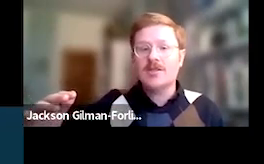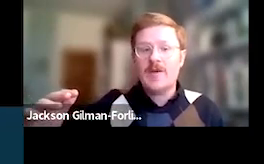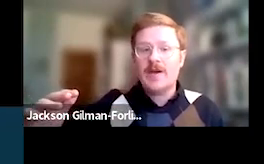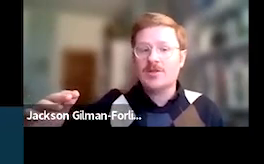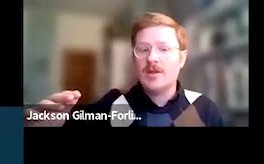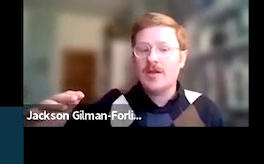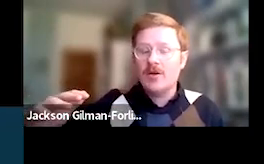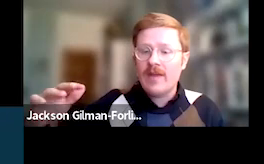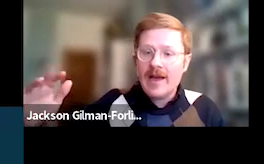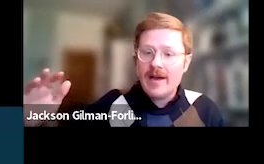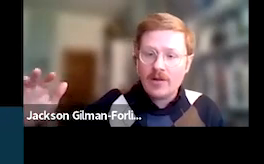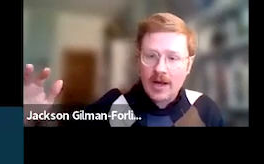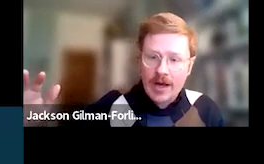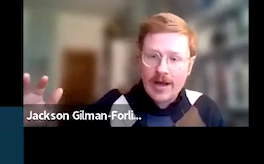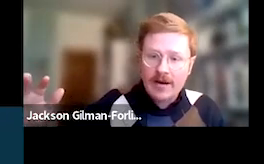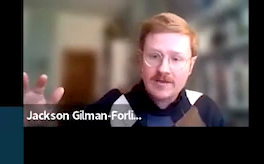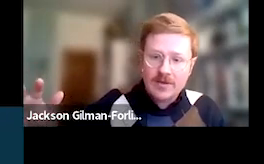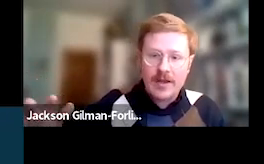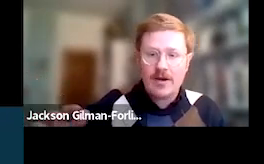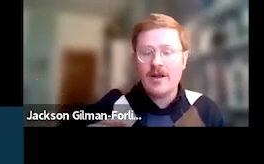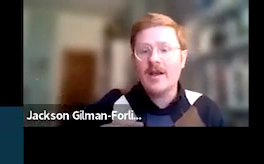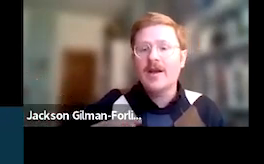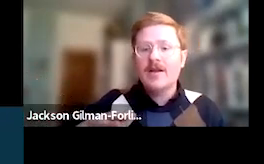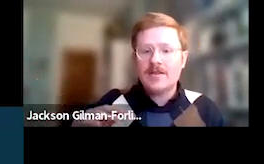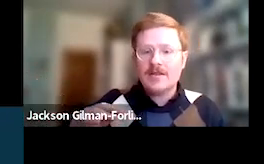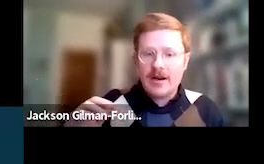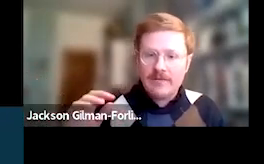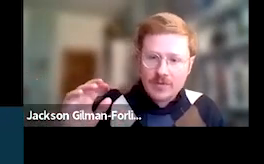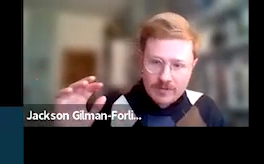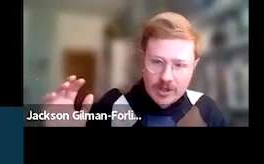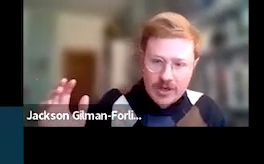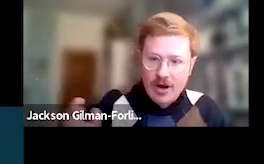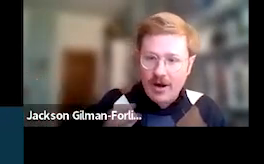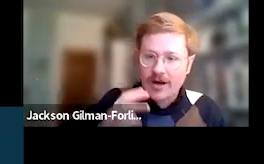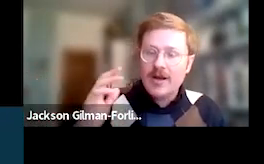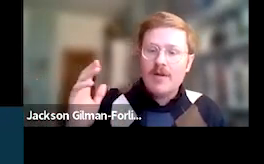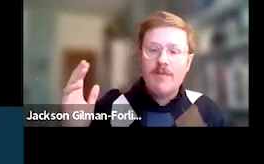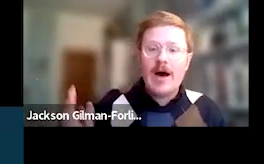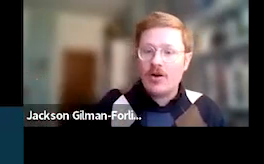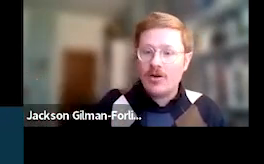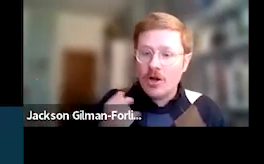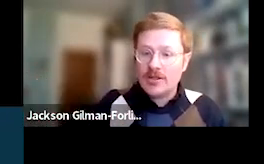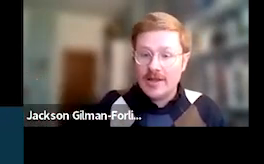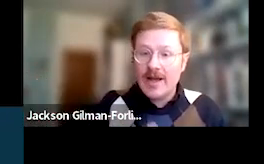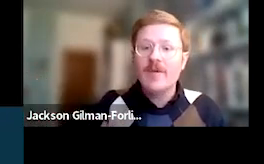especially, they have a lot of similarity, this kind of sort of generic, modern look to them.